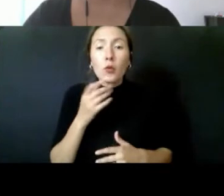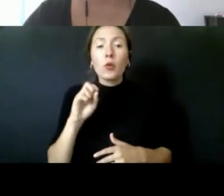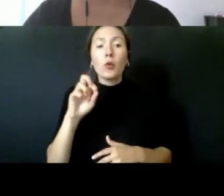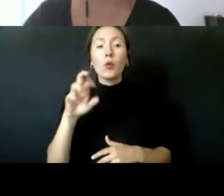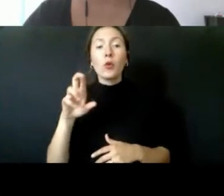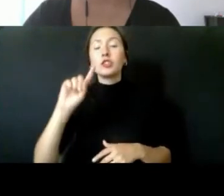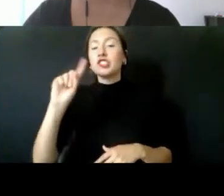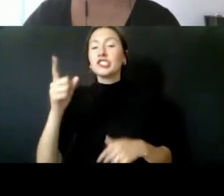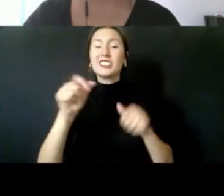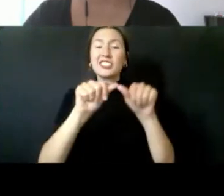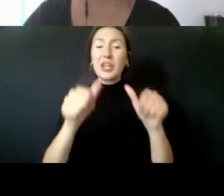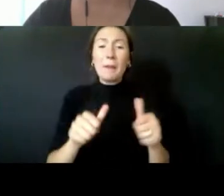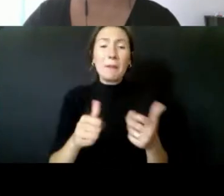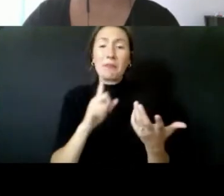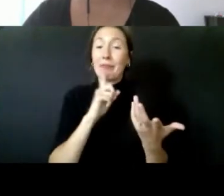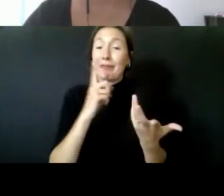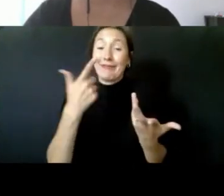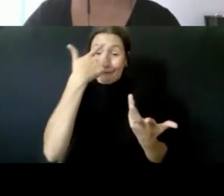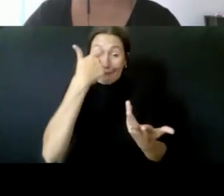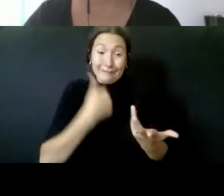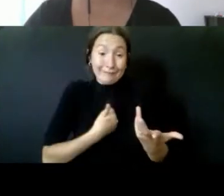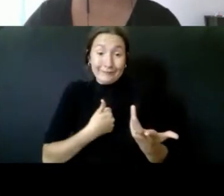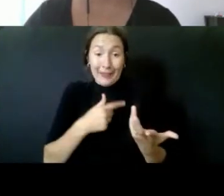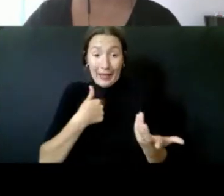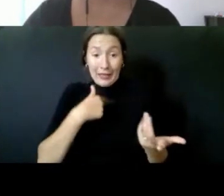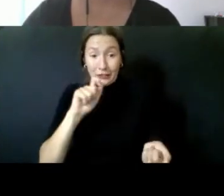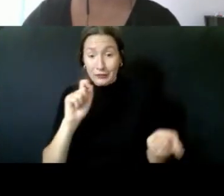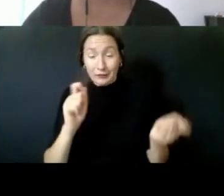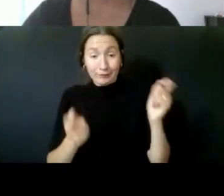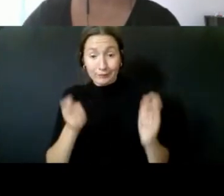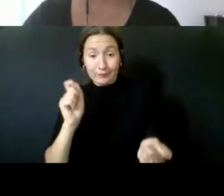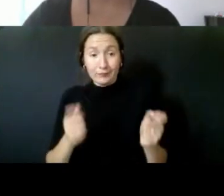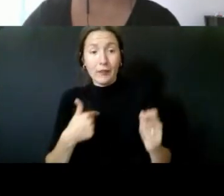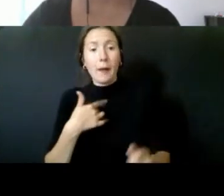happened to choose a color and made it a little bit bigger so this way whenever i'm transferring